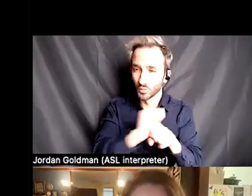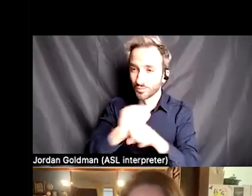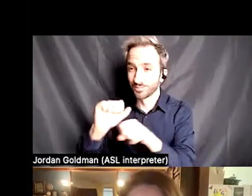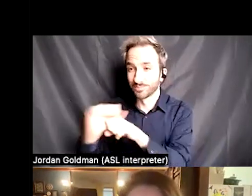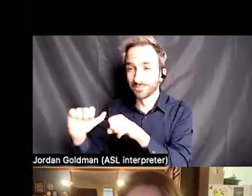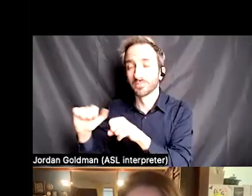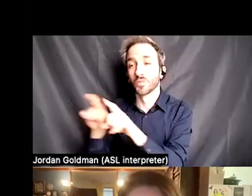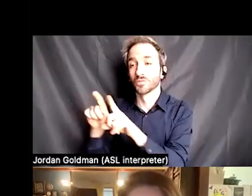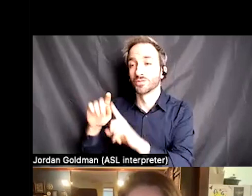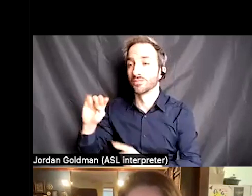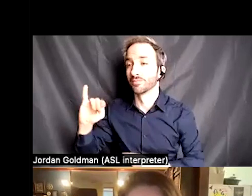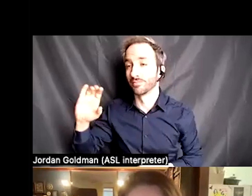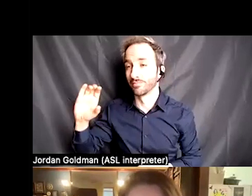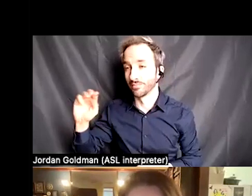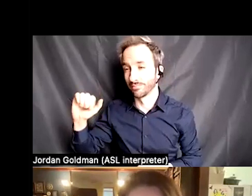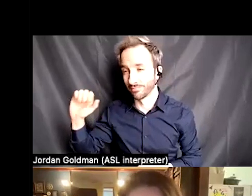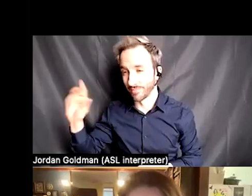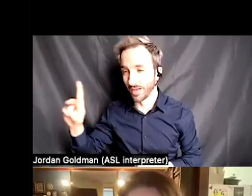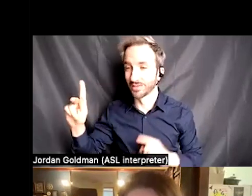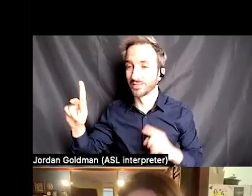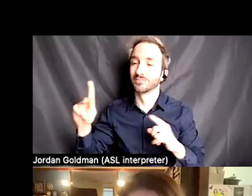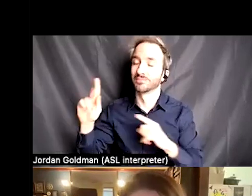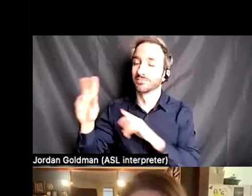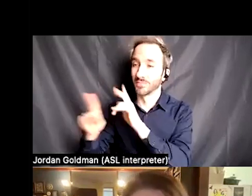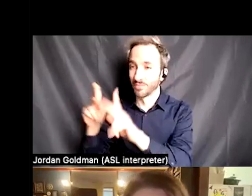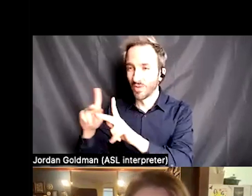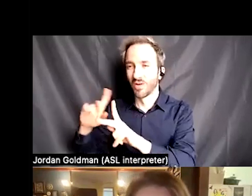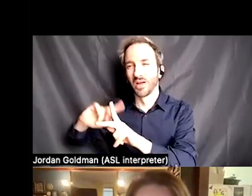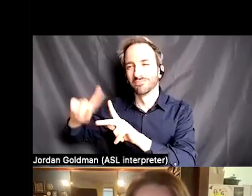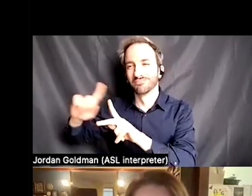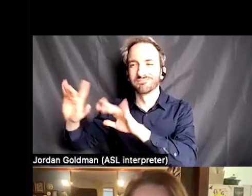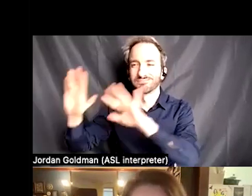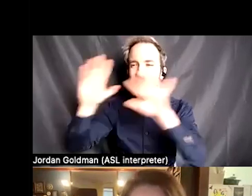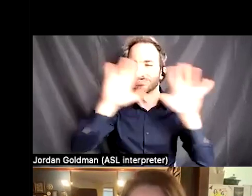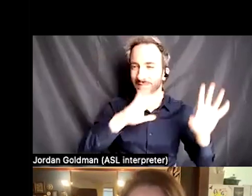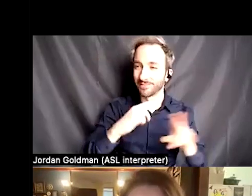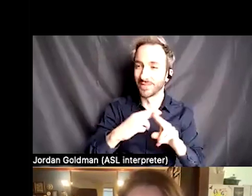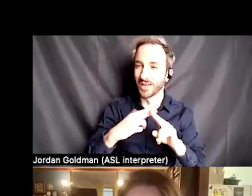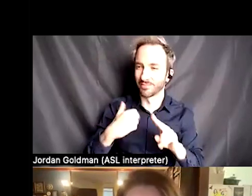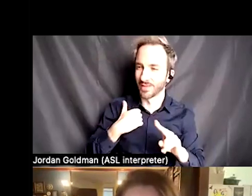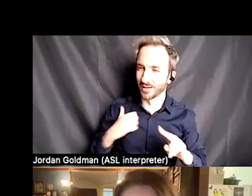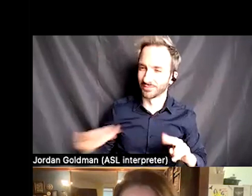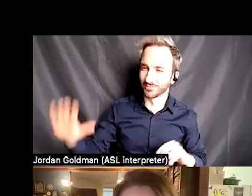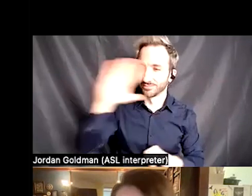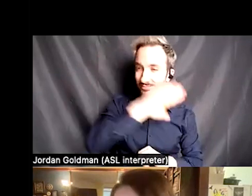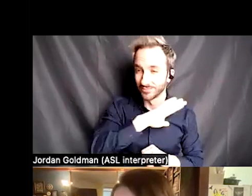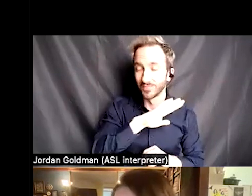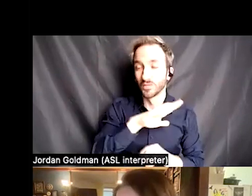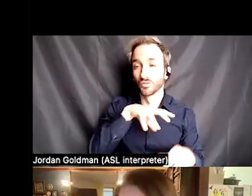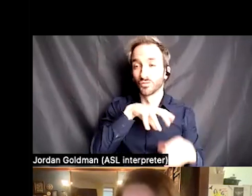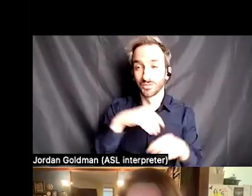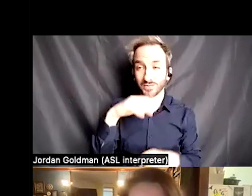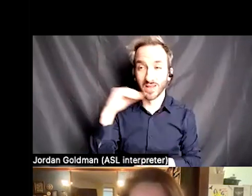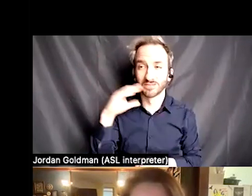Brampton, Guelph, Halifax, and Vaughan. We encourage you to visit the native-land.ca